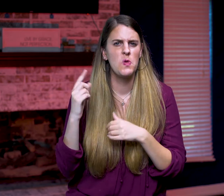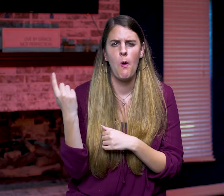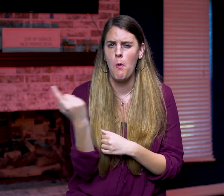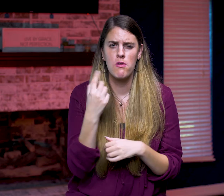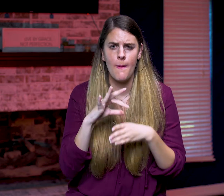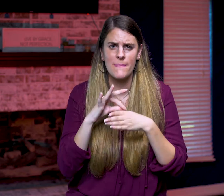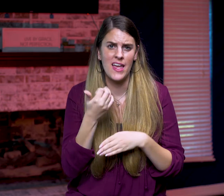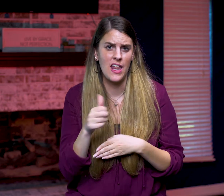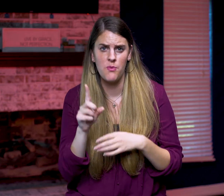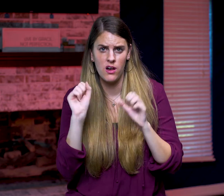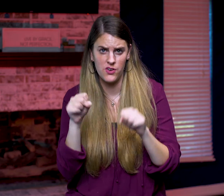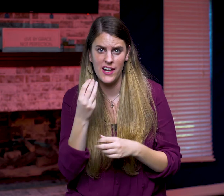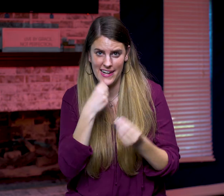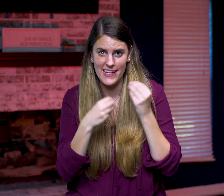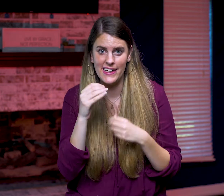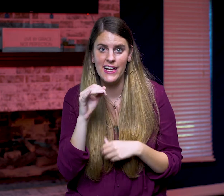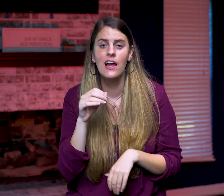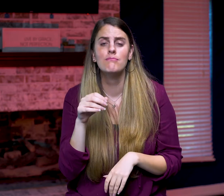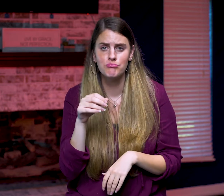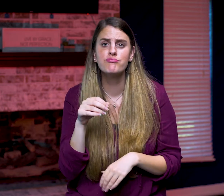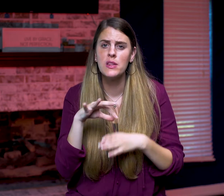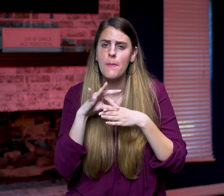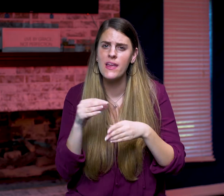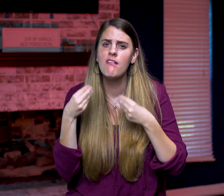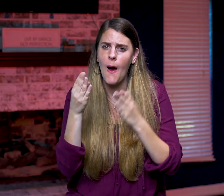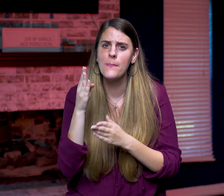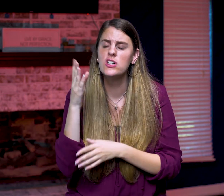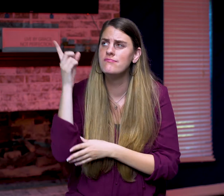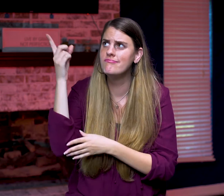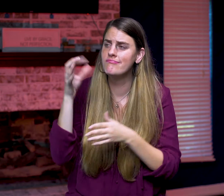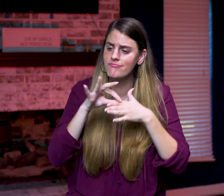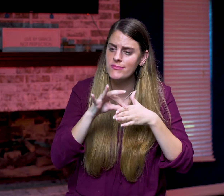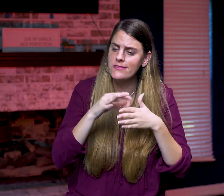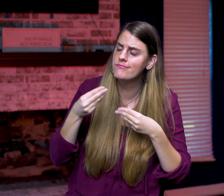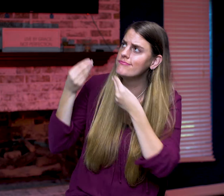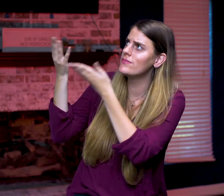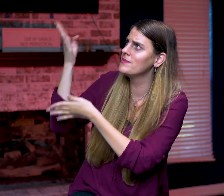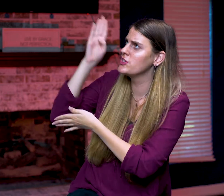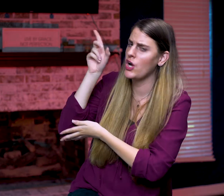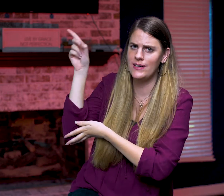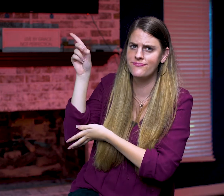the only meat anyone could eat was meat offered to God.